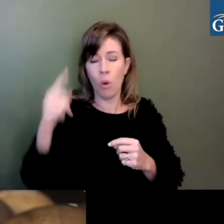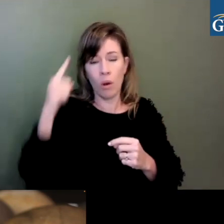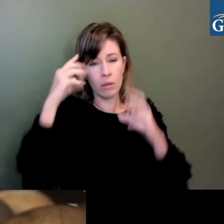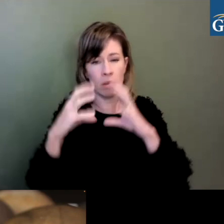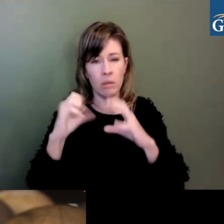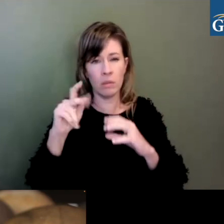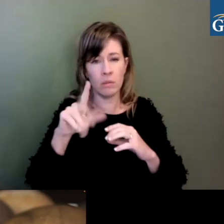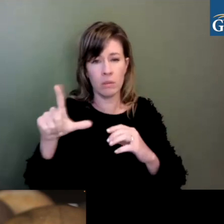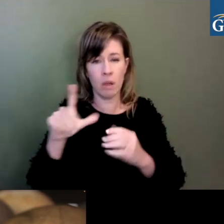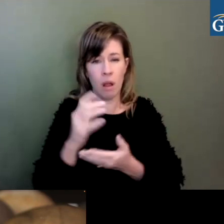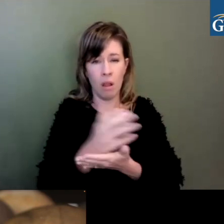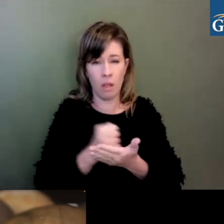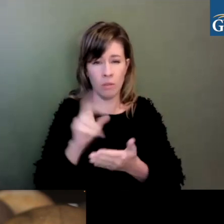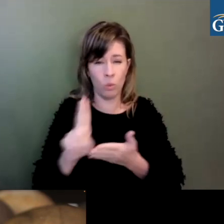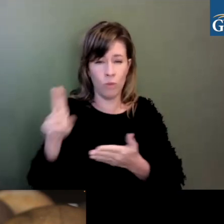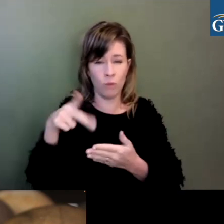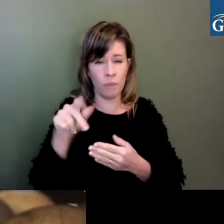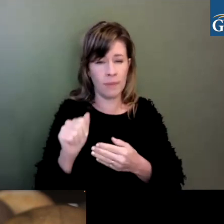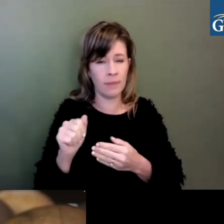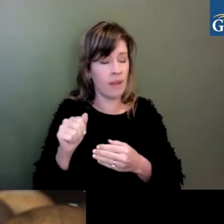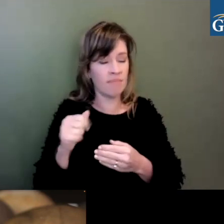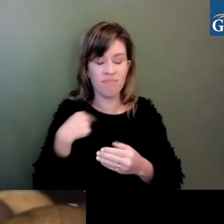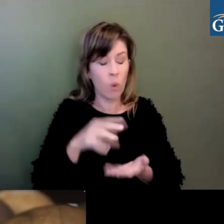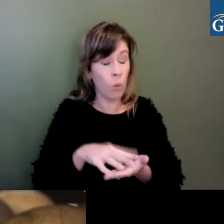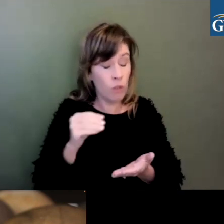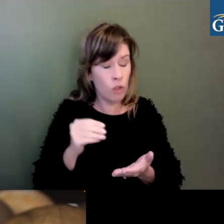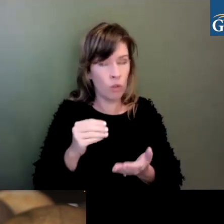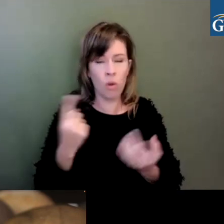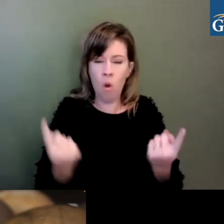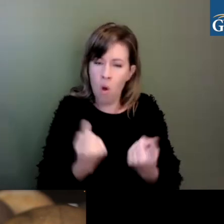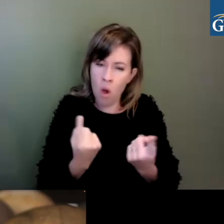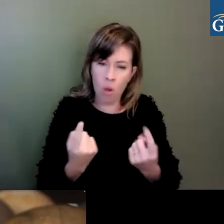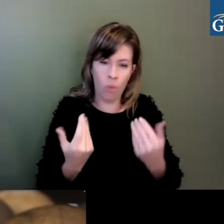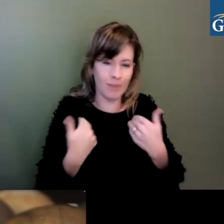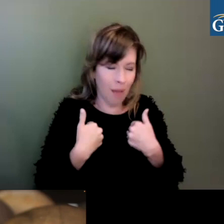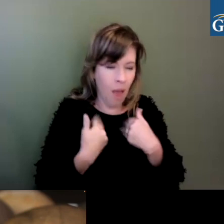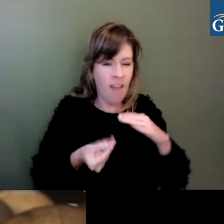there's always been a way that there's been inherent racial meaning and dependencies have been part of our scientific